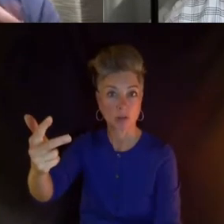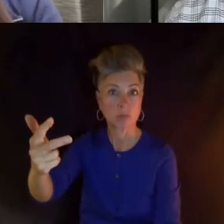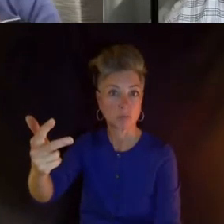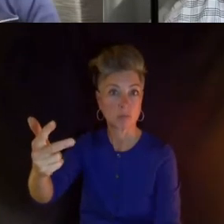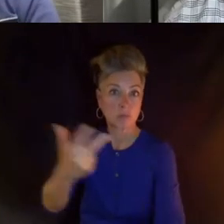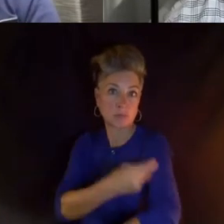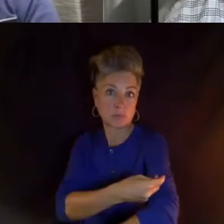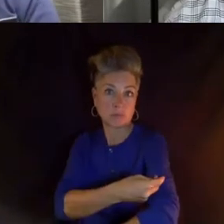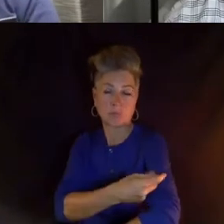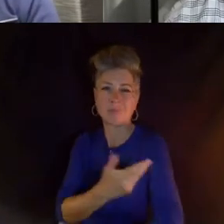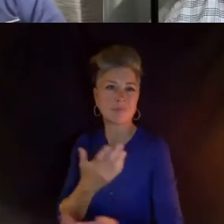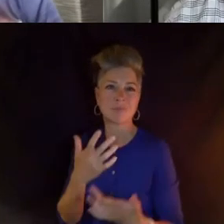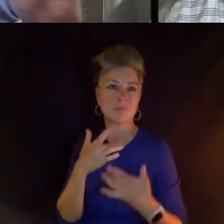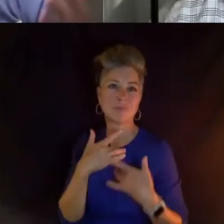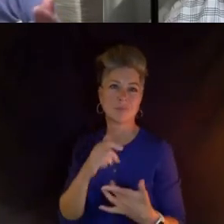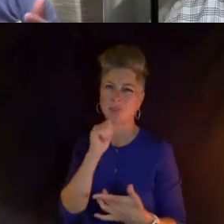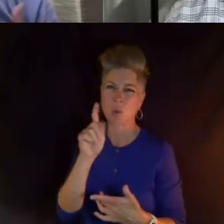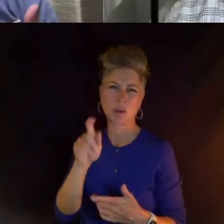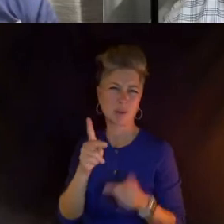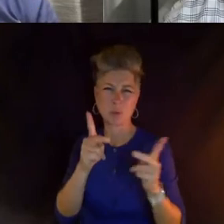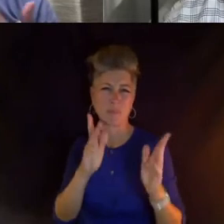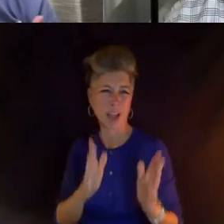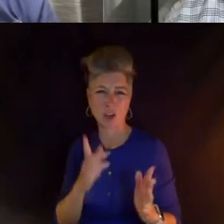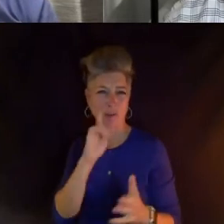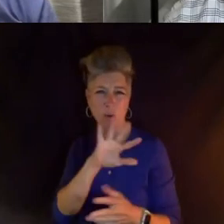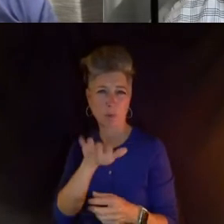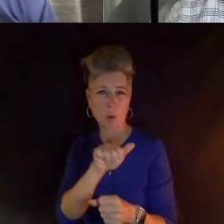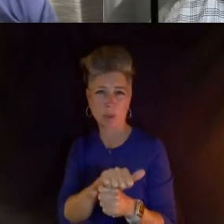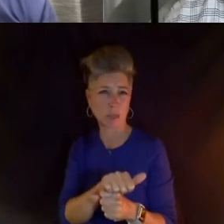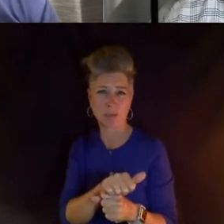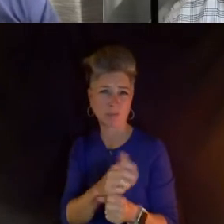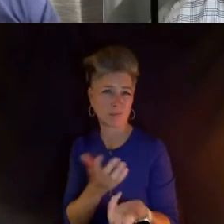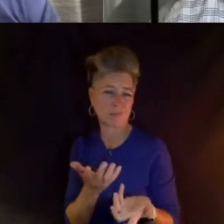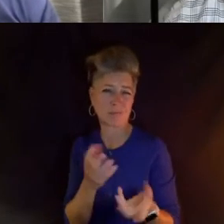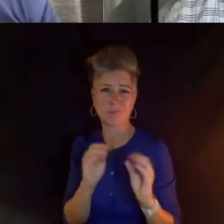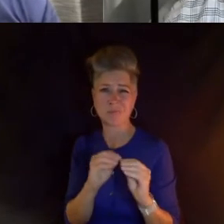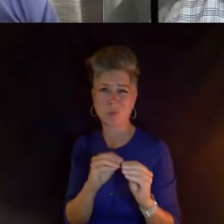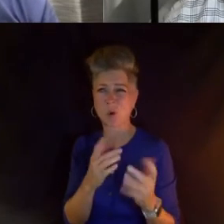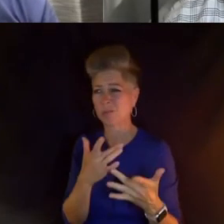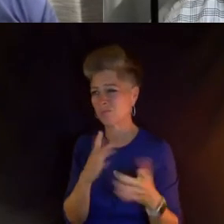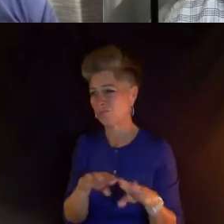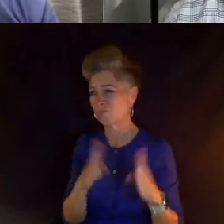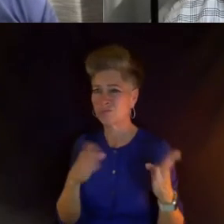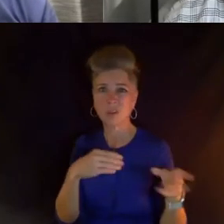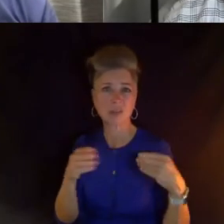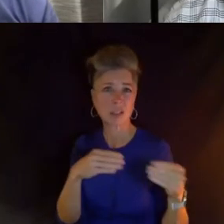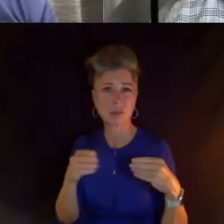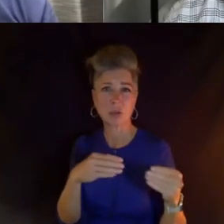Typically, you don't need a provider to have those appointments, so it should be a little bit more flexible in terms of getting in to get those completed.